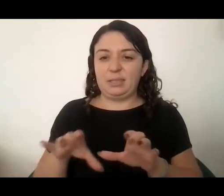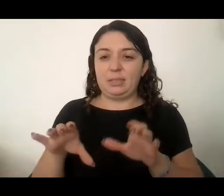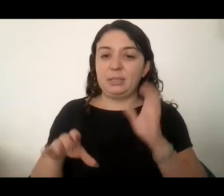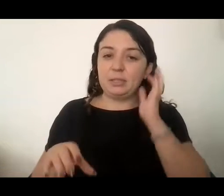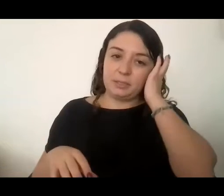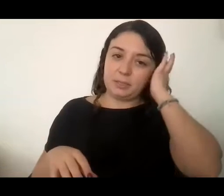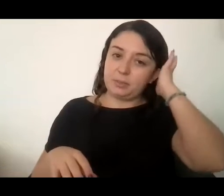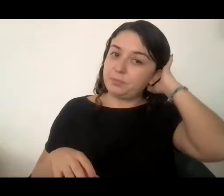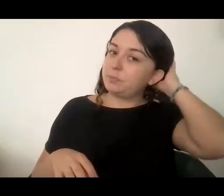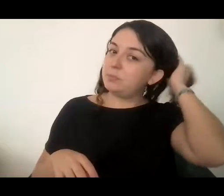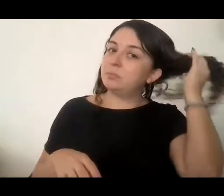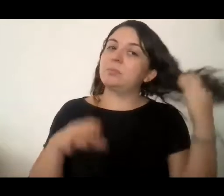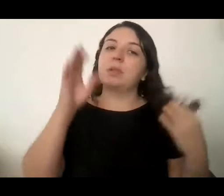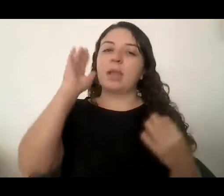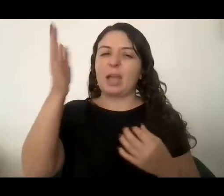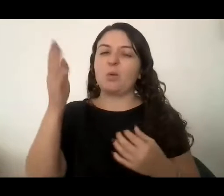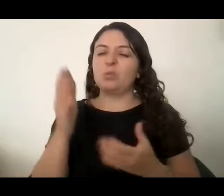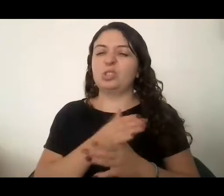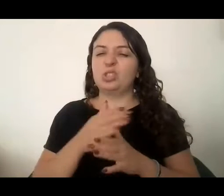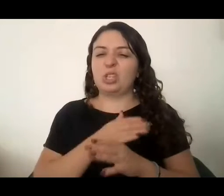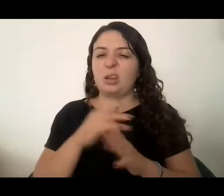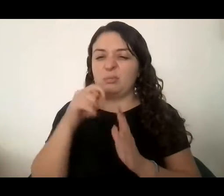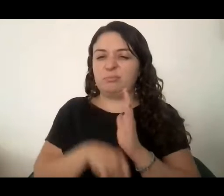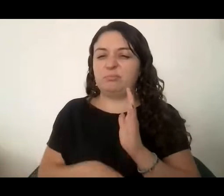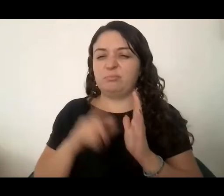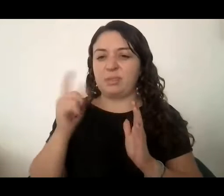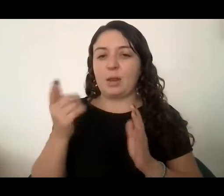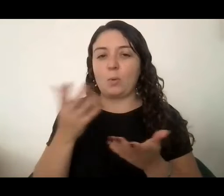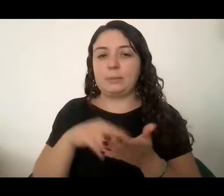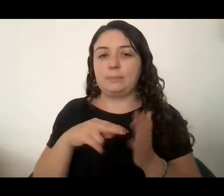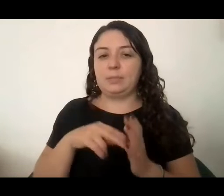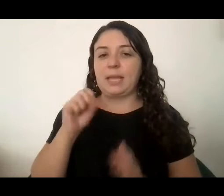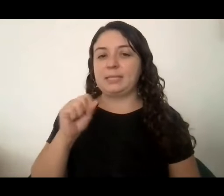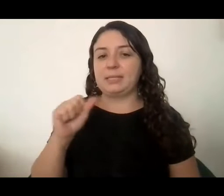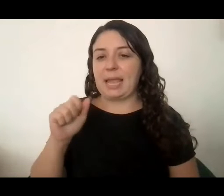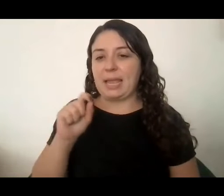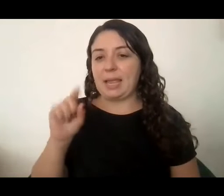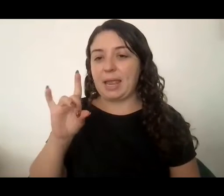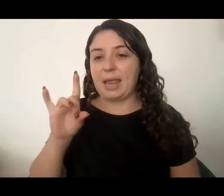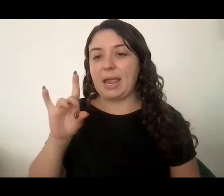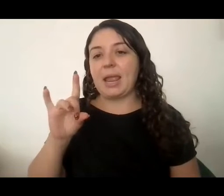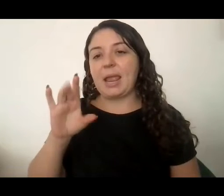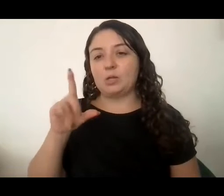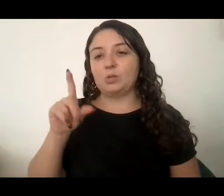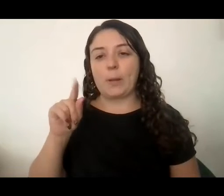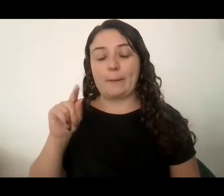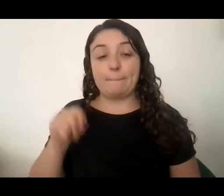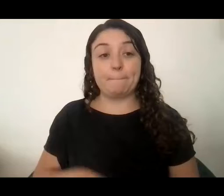share a good chunk of information on that in a couple of slides. And lastly, it's important to